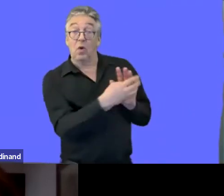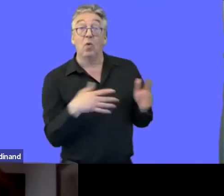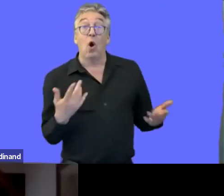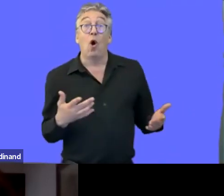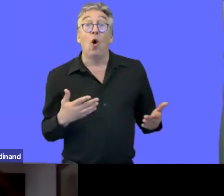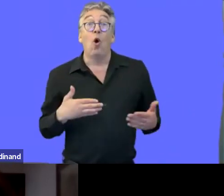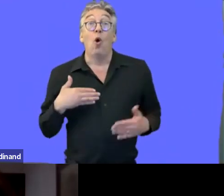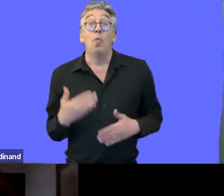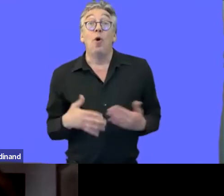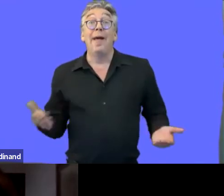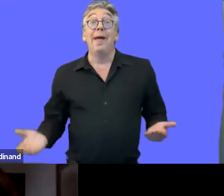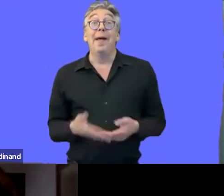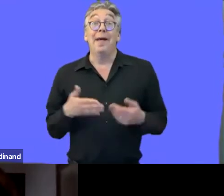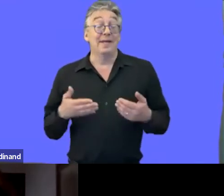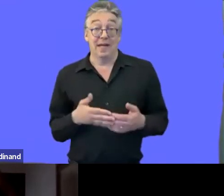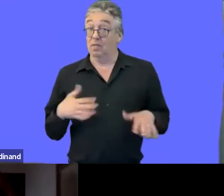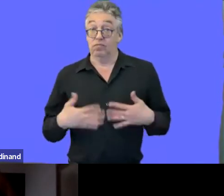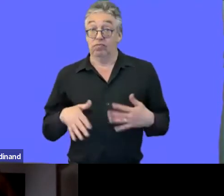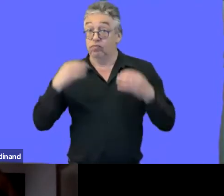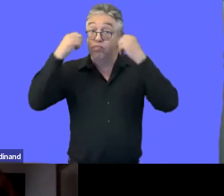so that must also be taken into consideration.